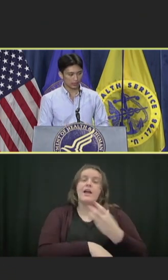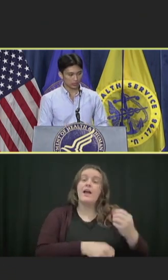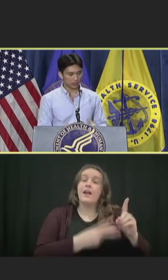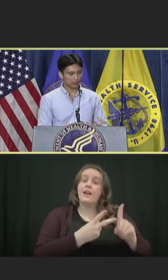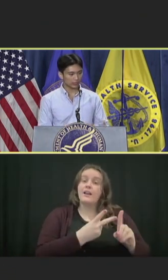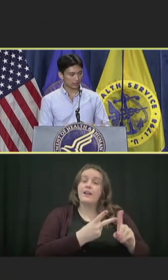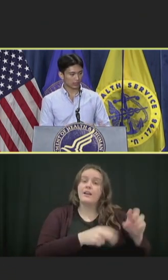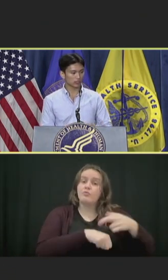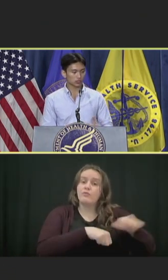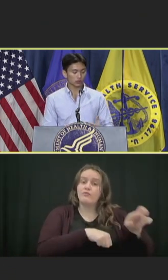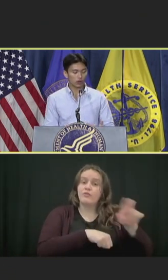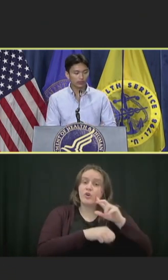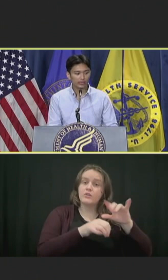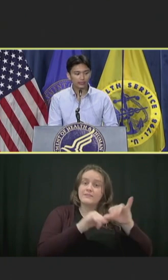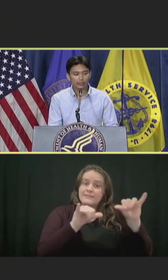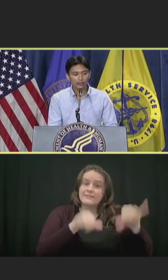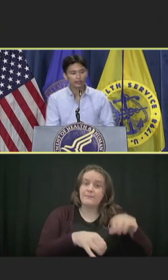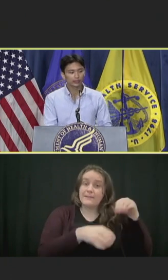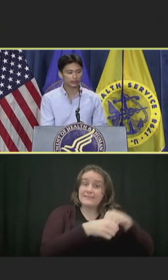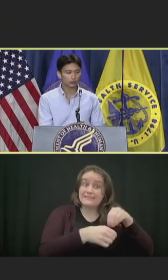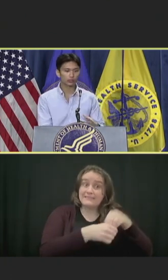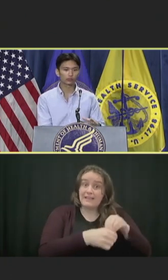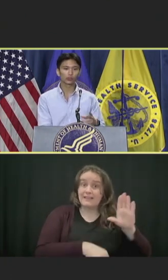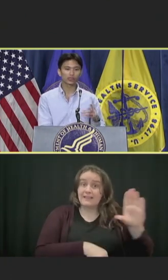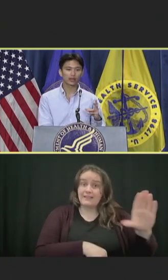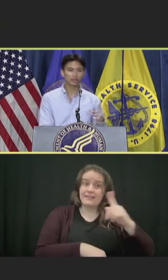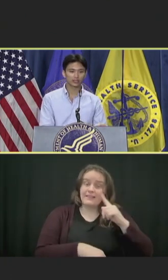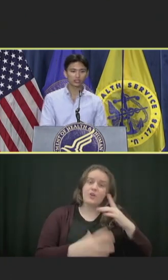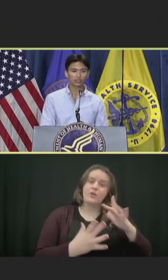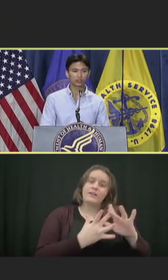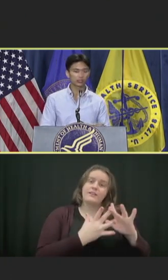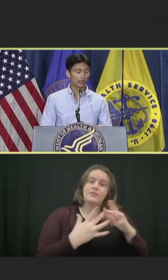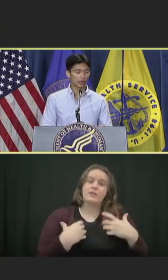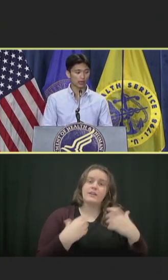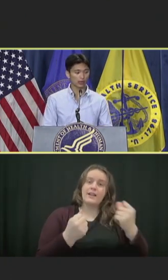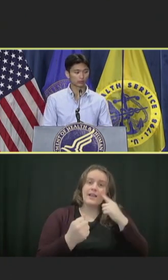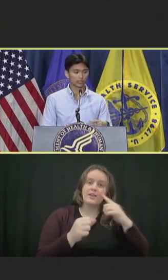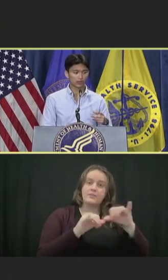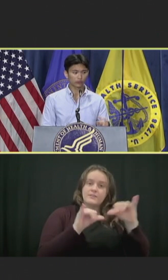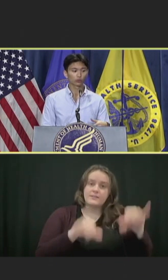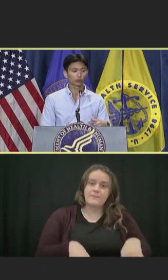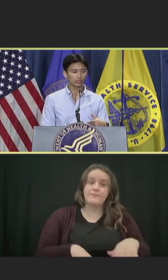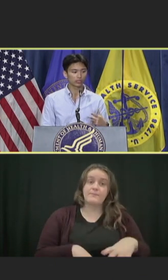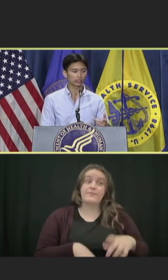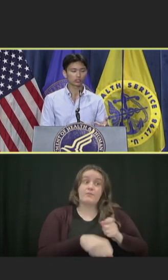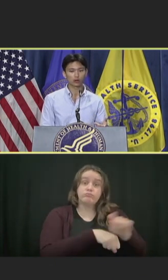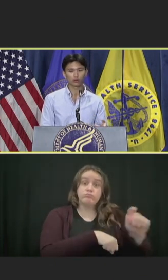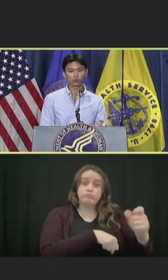she -- Dr. Krawiec had said that this sort of real-time messaging done through the EHR was